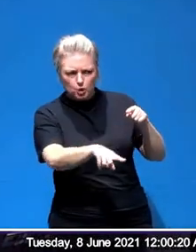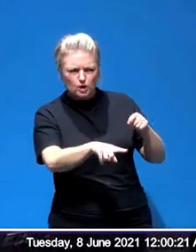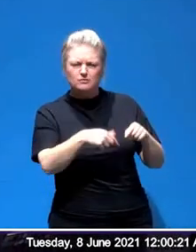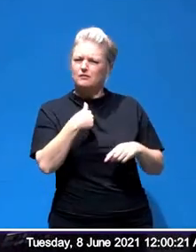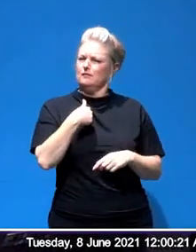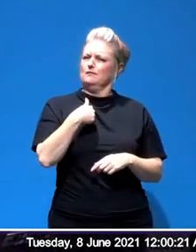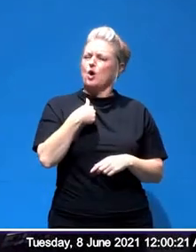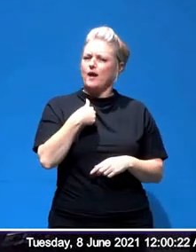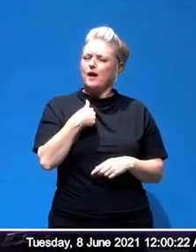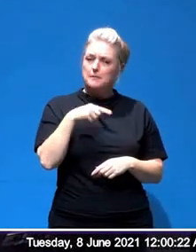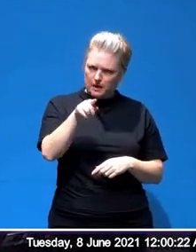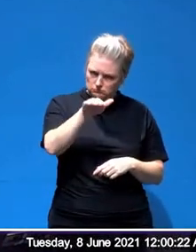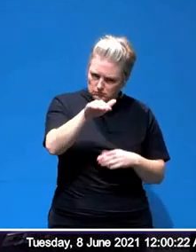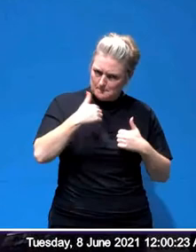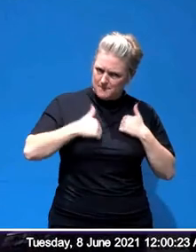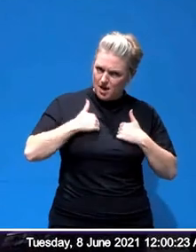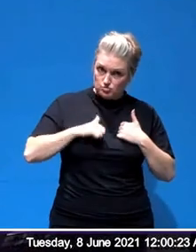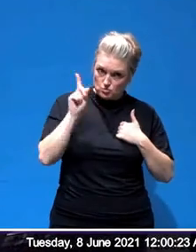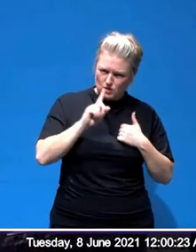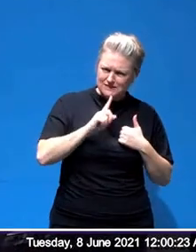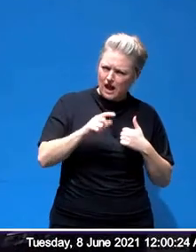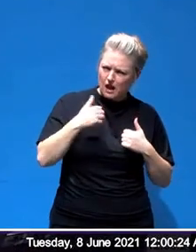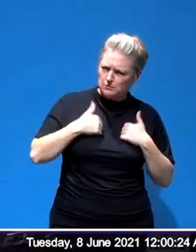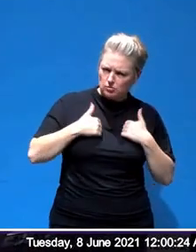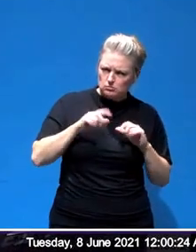She stated that that request had been declined.